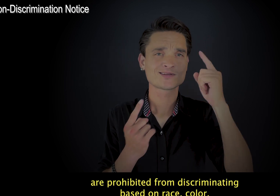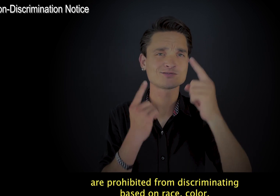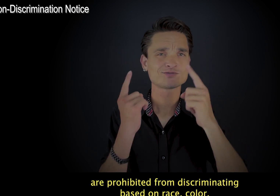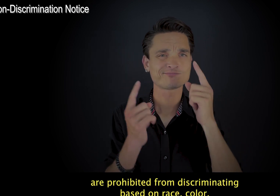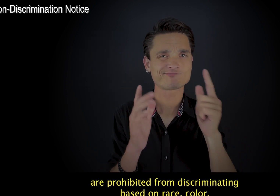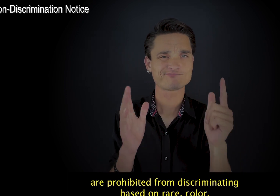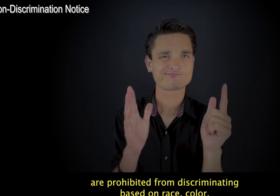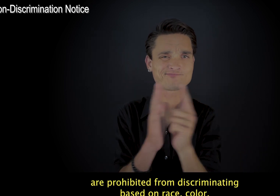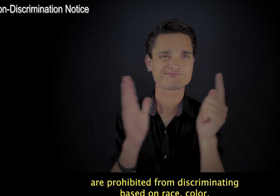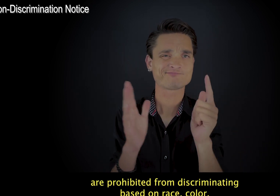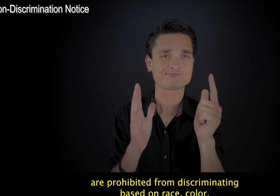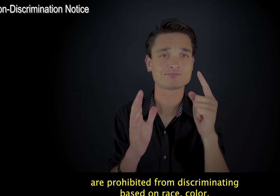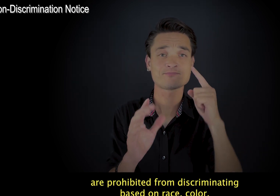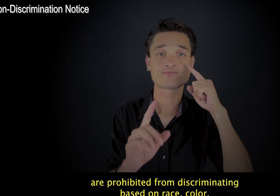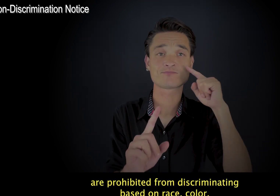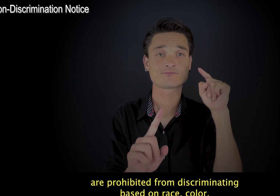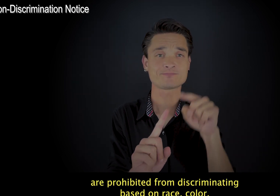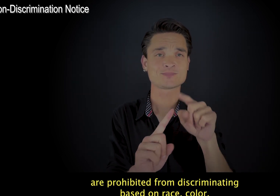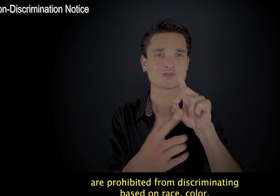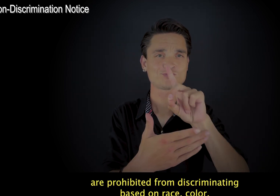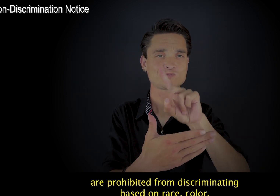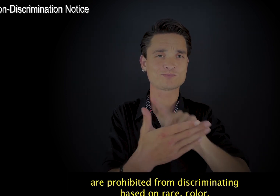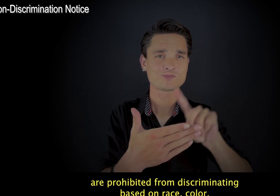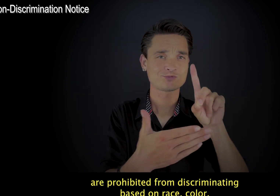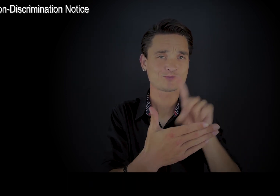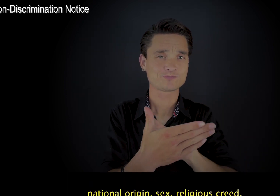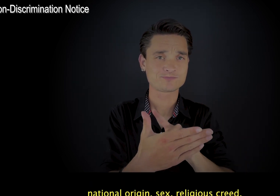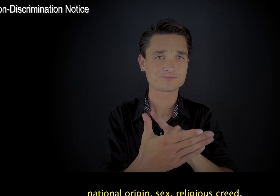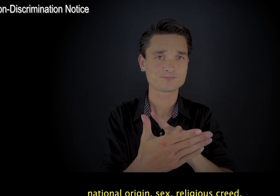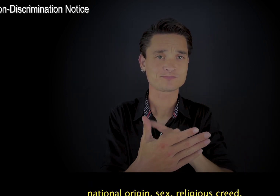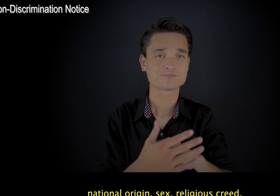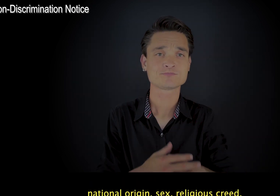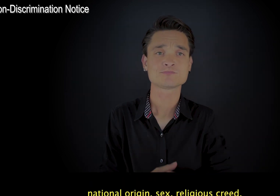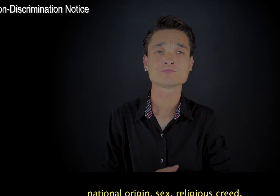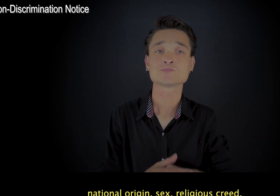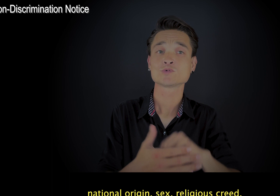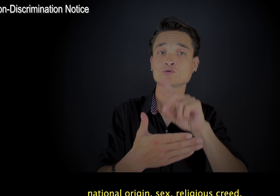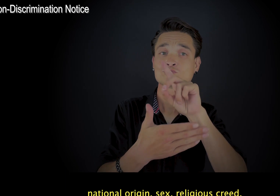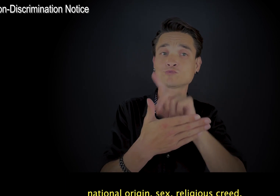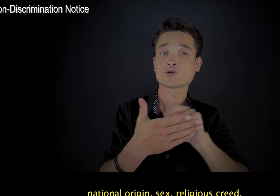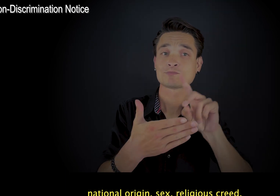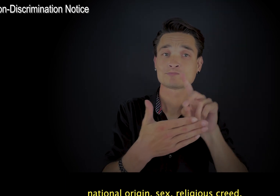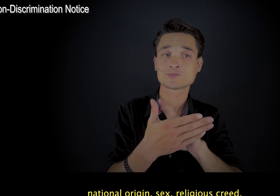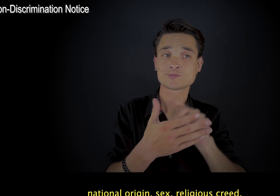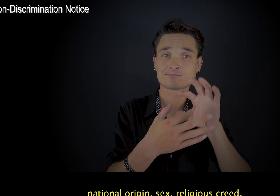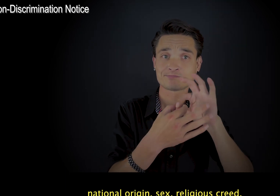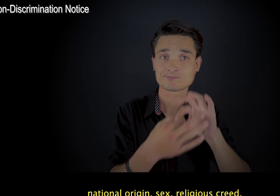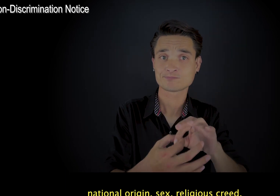are prohibited from discriminating based on race, color, national origin, sex, religious creed,